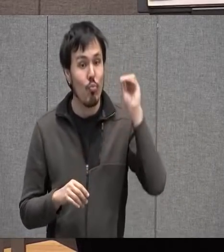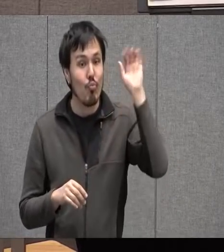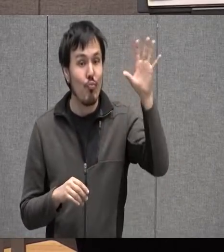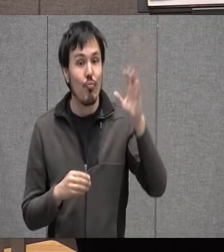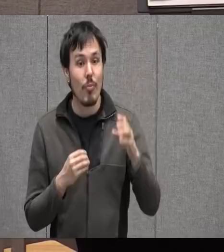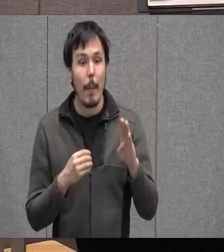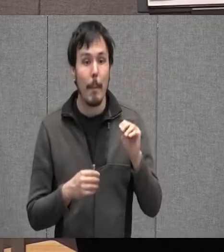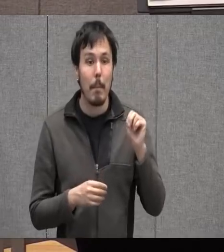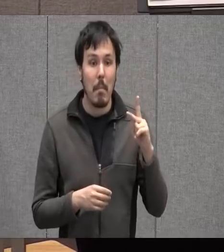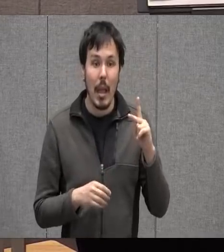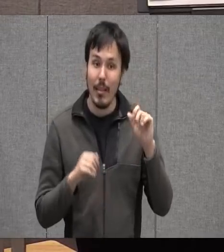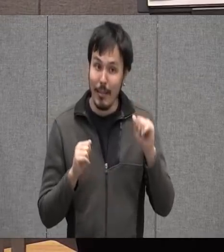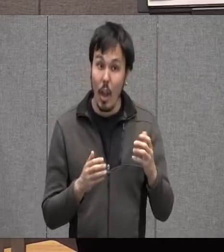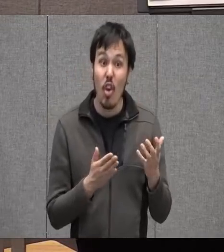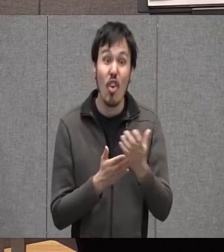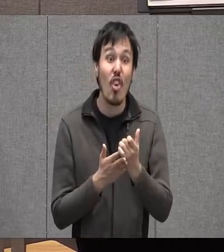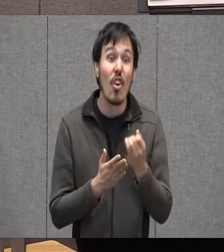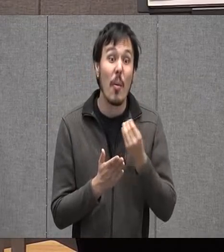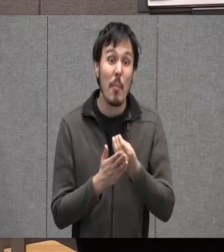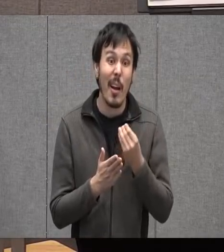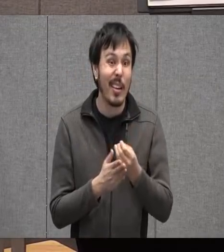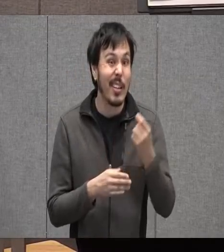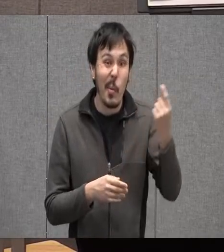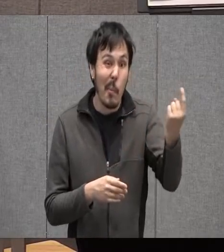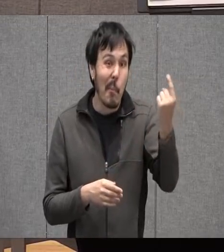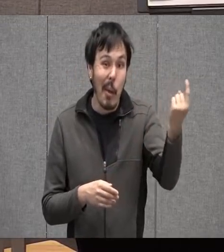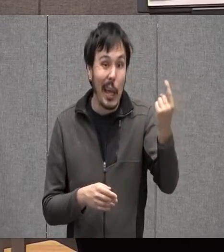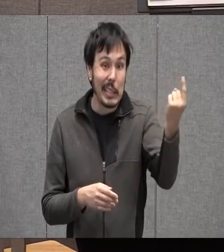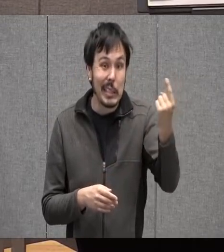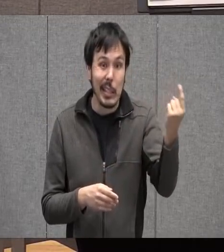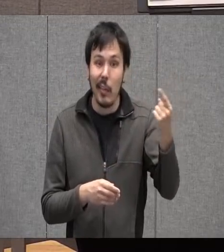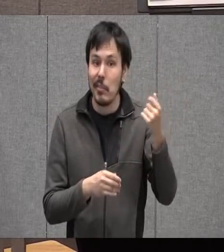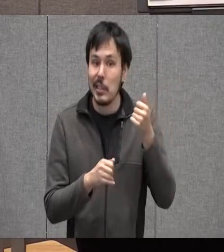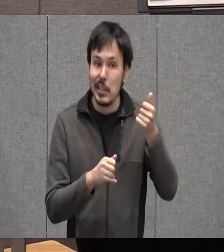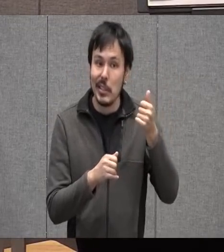can earn money all on its own just by waiting there.